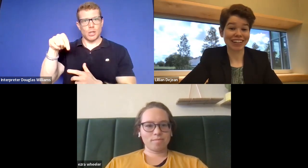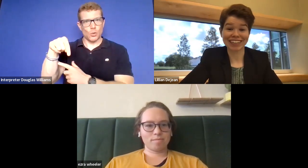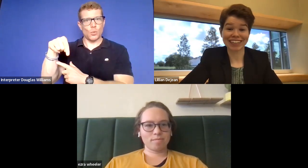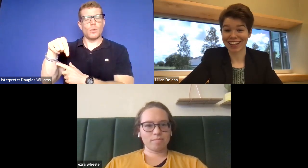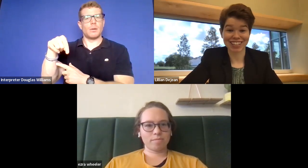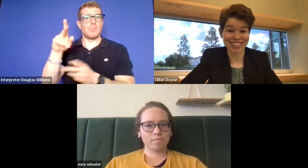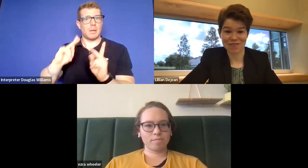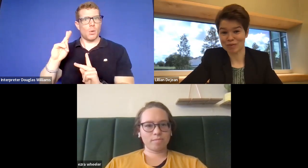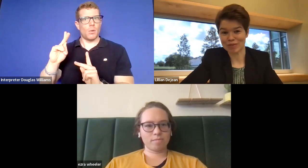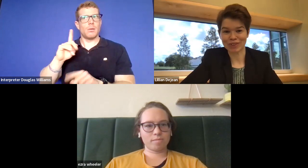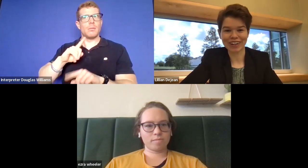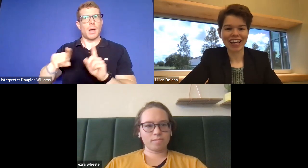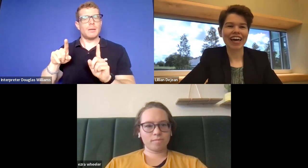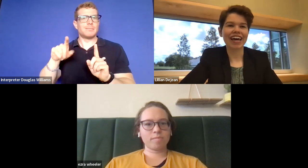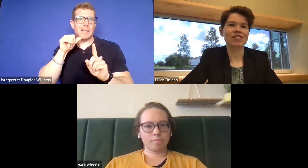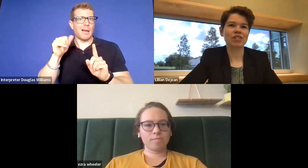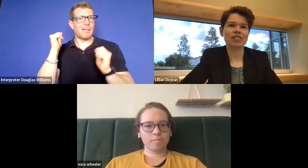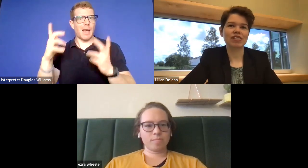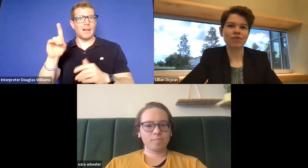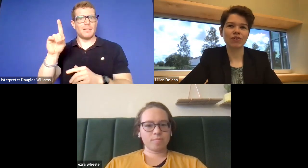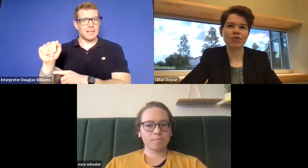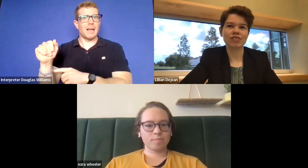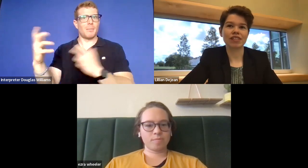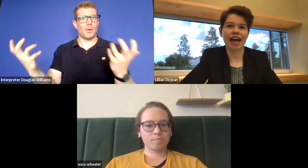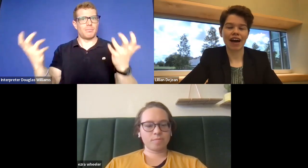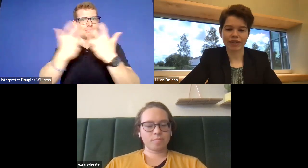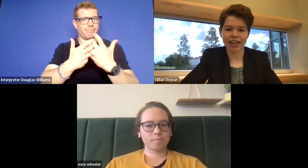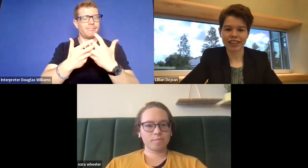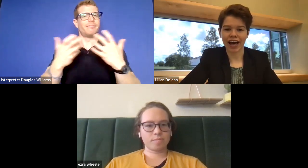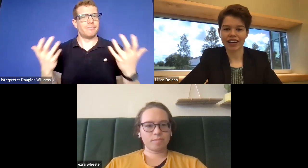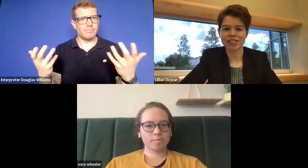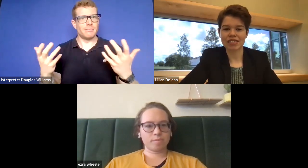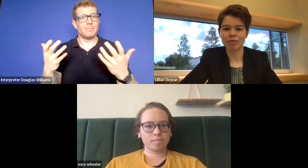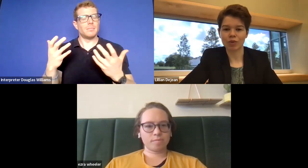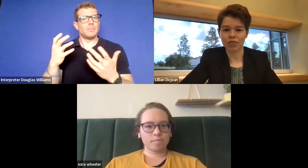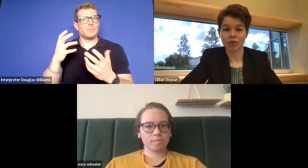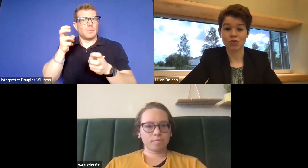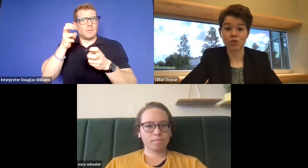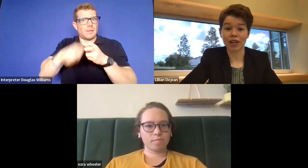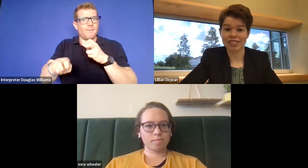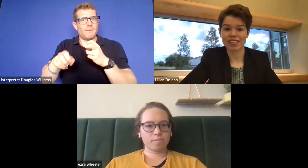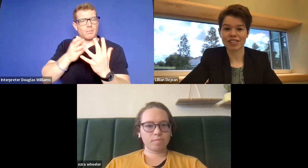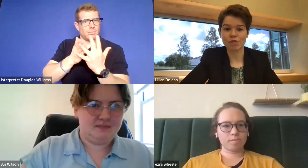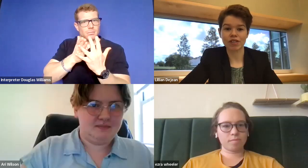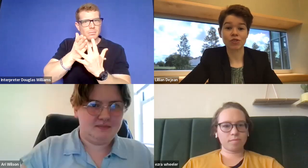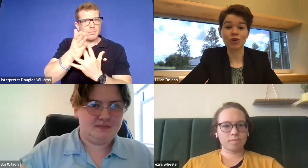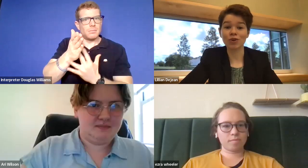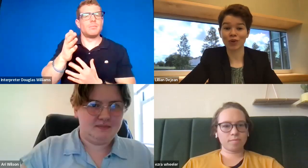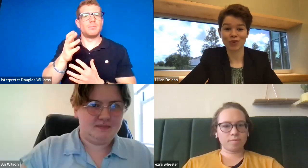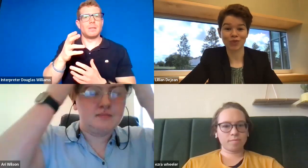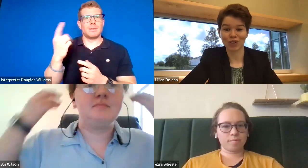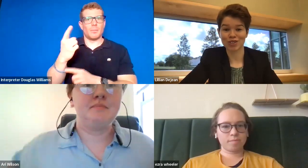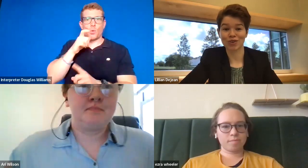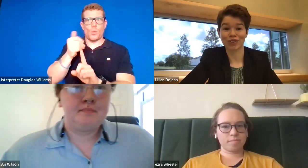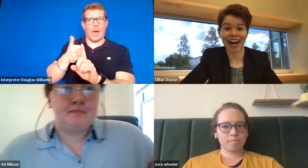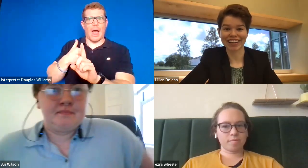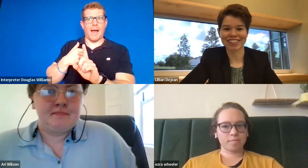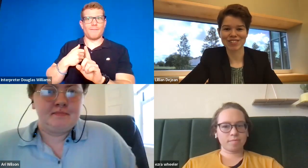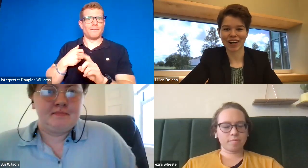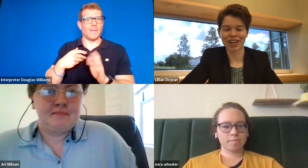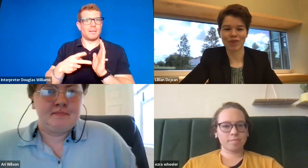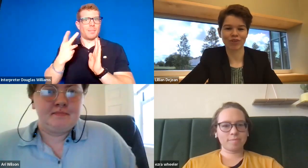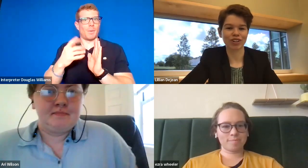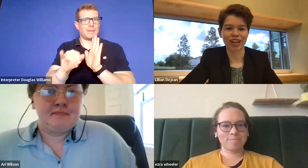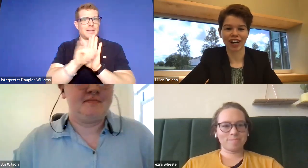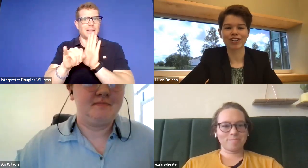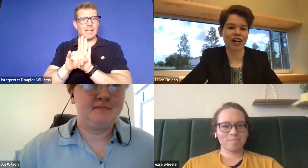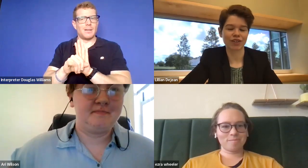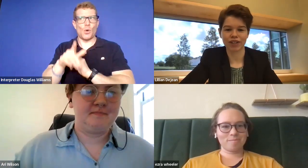They're not a lot of disabled people and so it's difficult to navigate that as someone with those dual identities, because who do you look for for guidance right whenever you're young and trying to figure